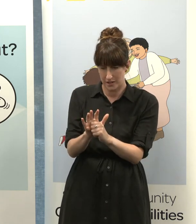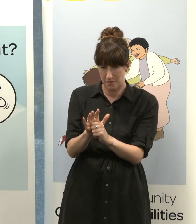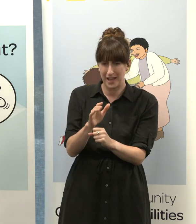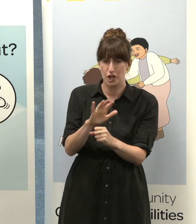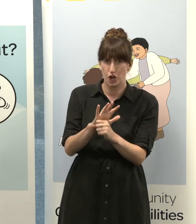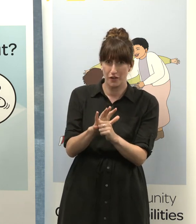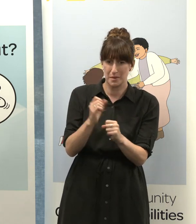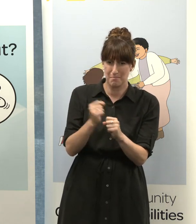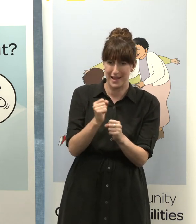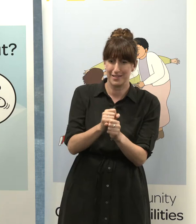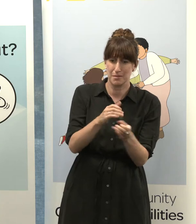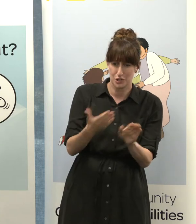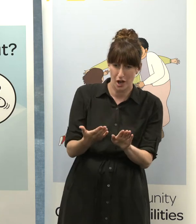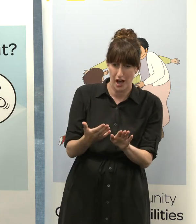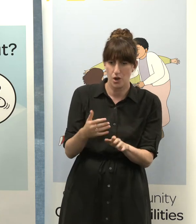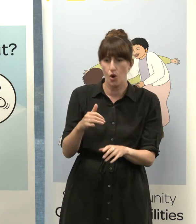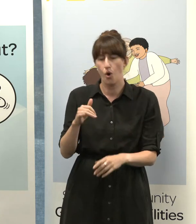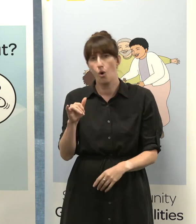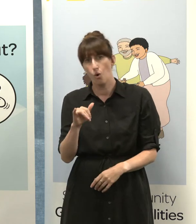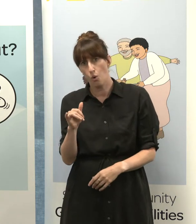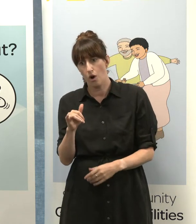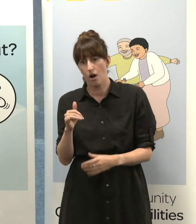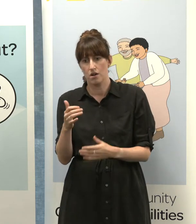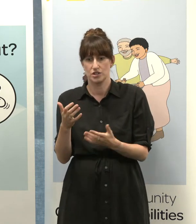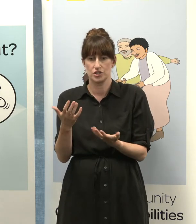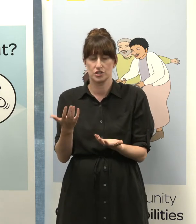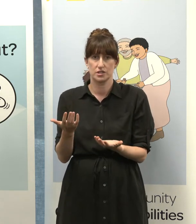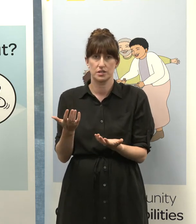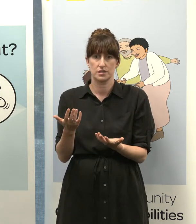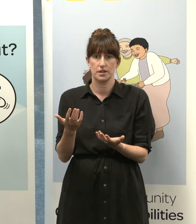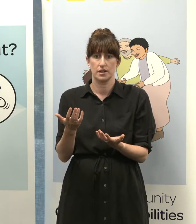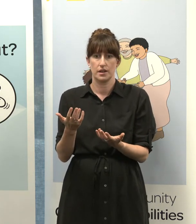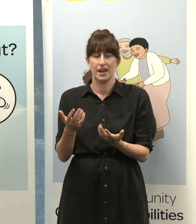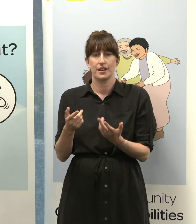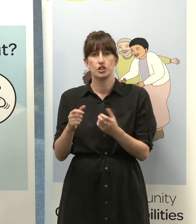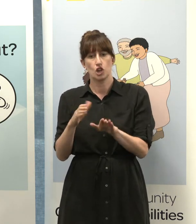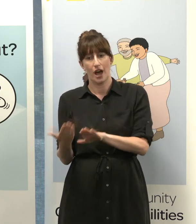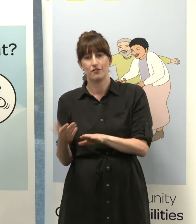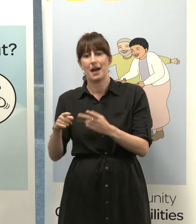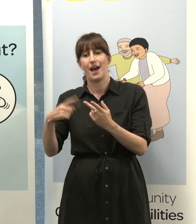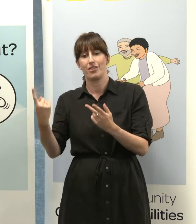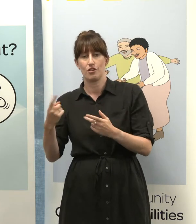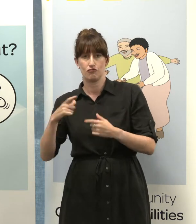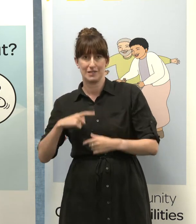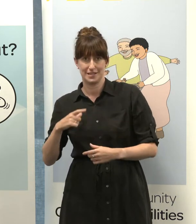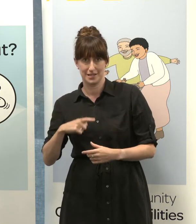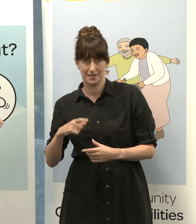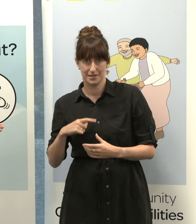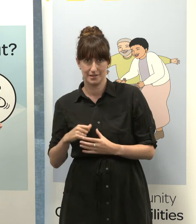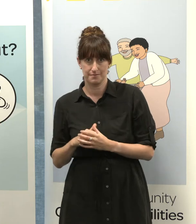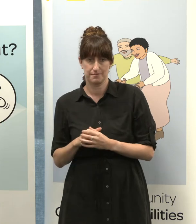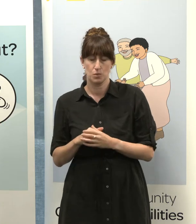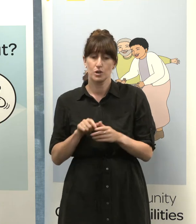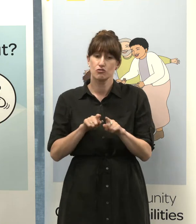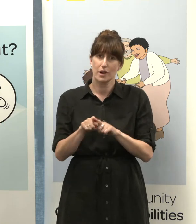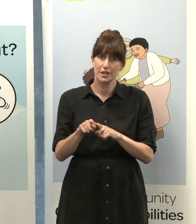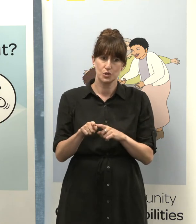proportion of those are cases still under investigation where we know the person had COVID but it is not clear whether COVID caused the death or they